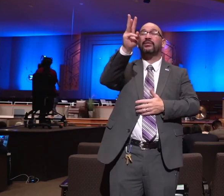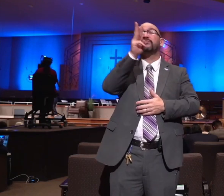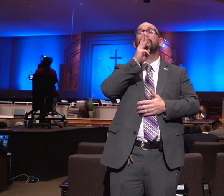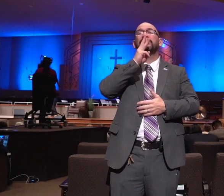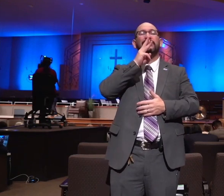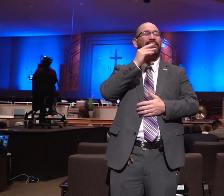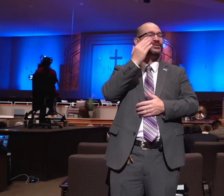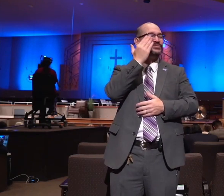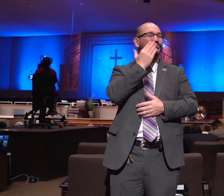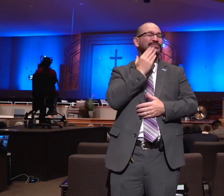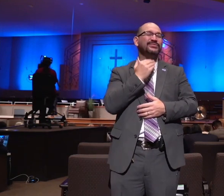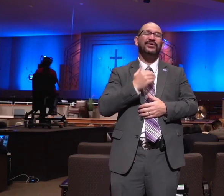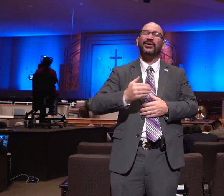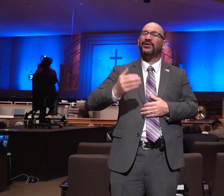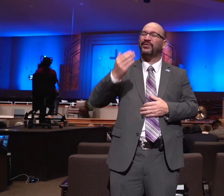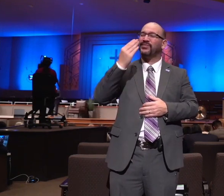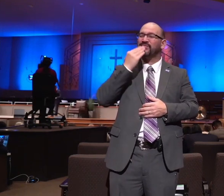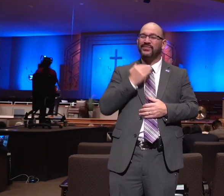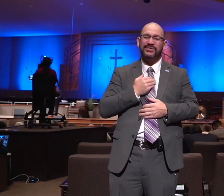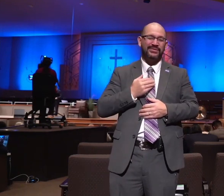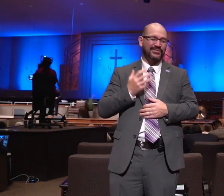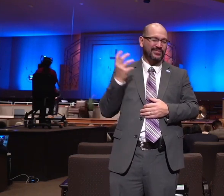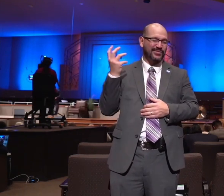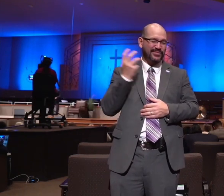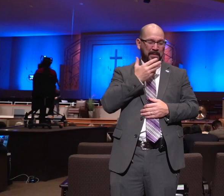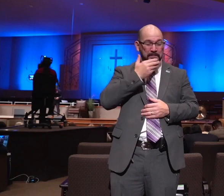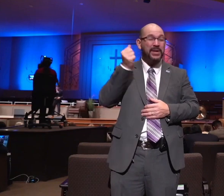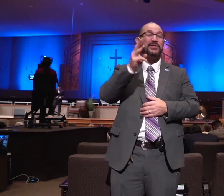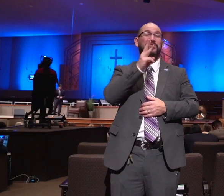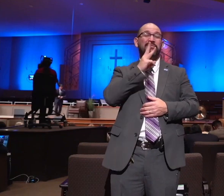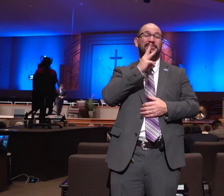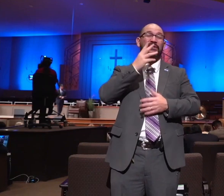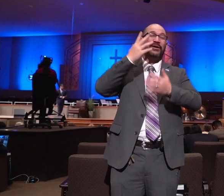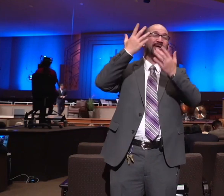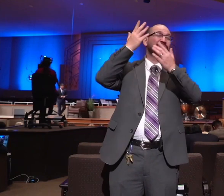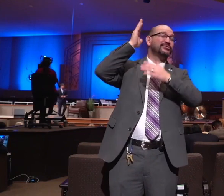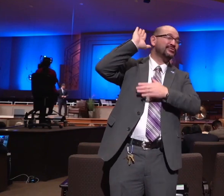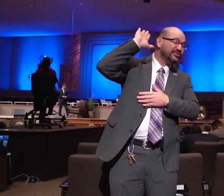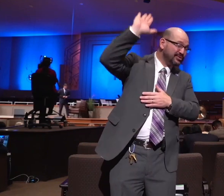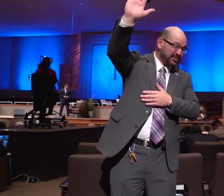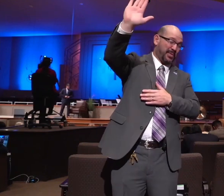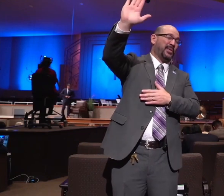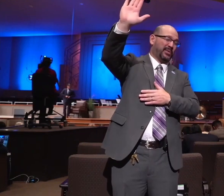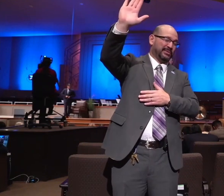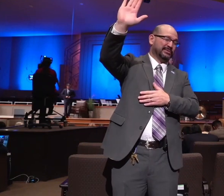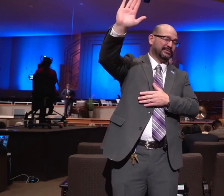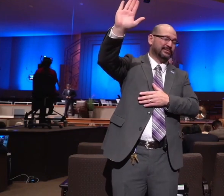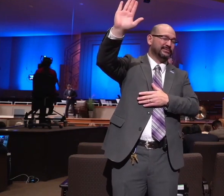no water is so satisfying